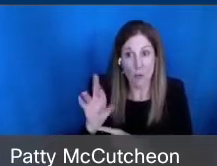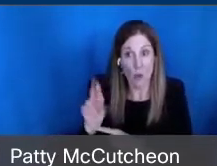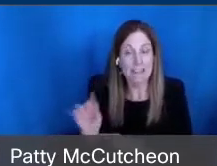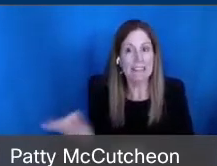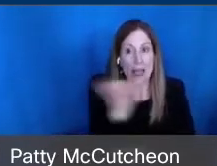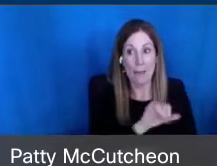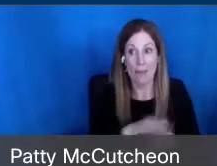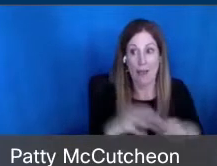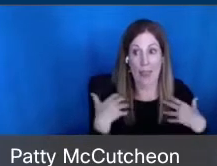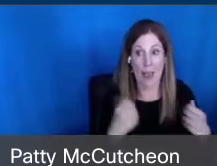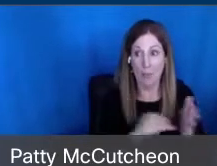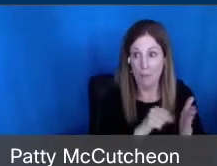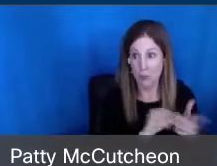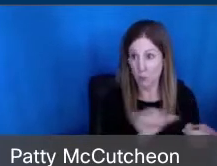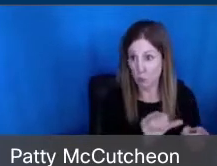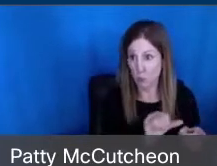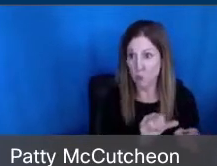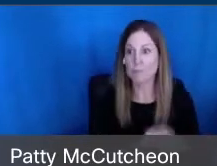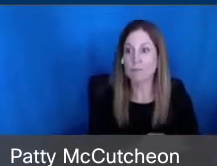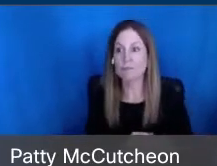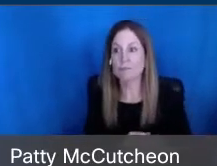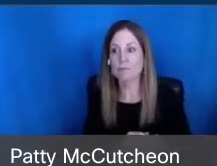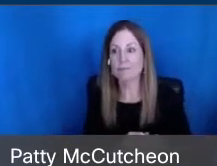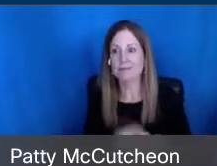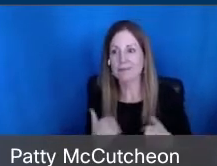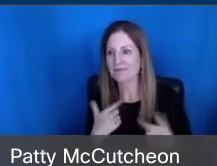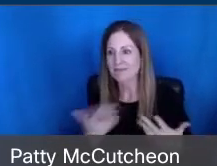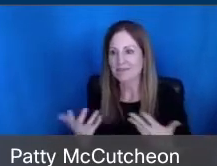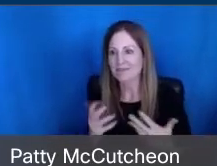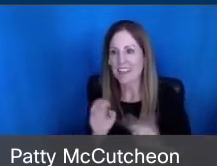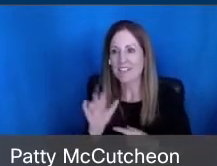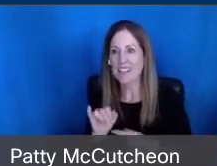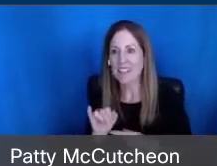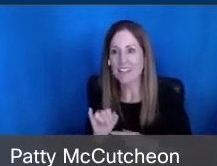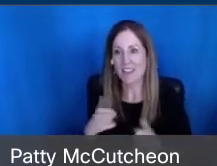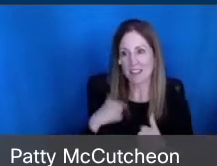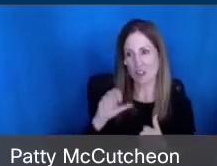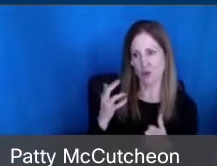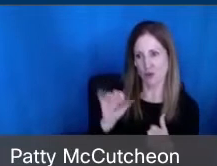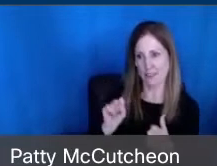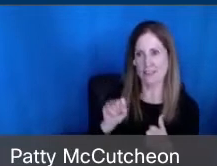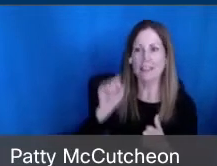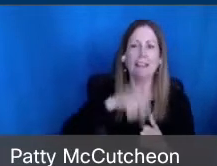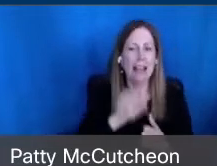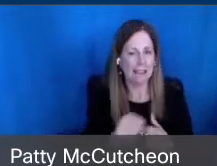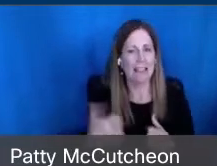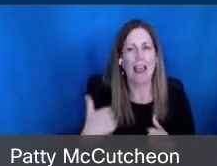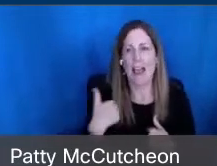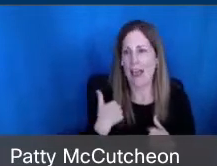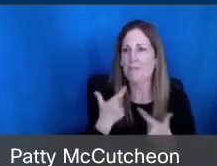[Christine] Yes, they-- [Elly] Well-- [Christine] Sorry. This is Chris. So yes, they have the same big picture data,